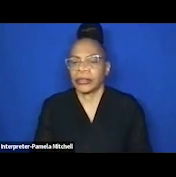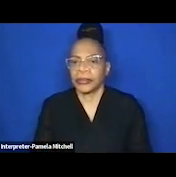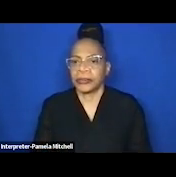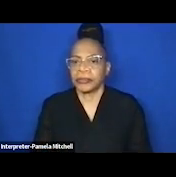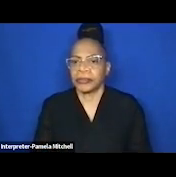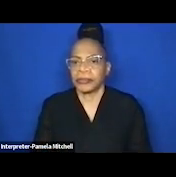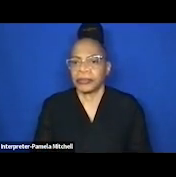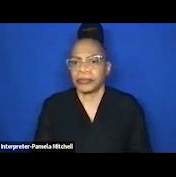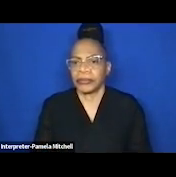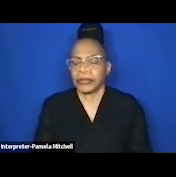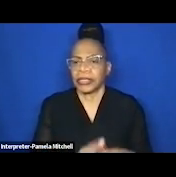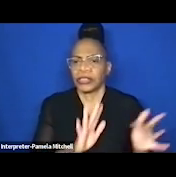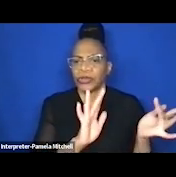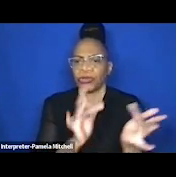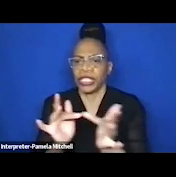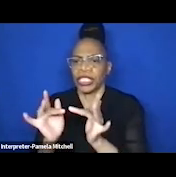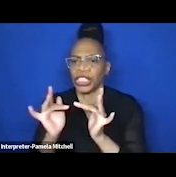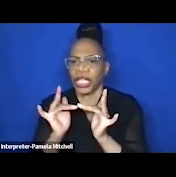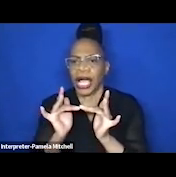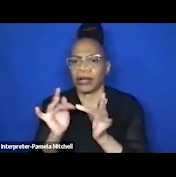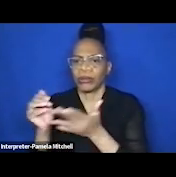But she reached out to help me.